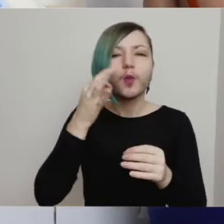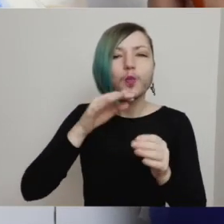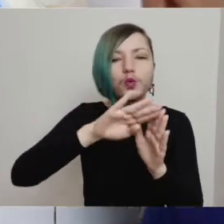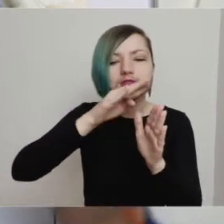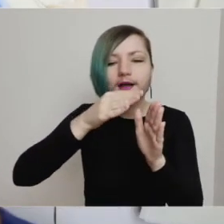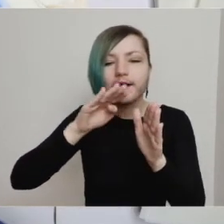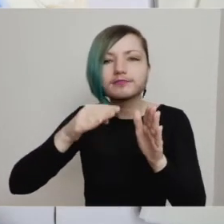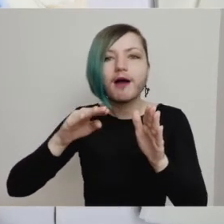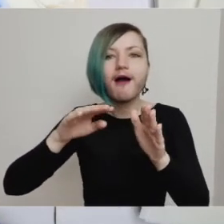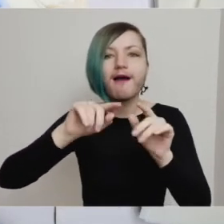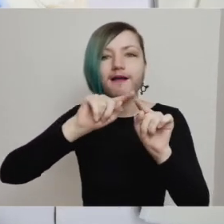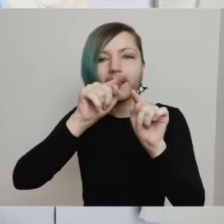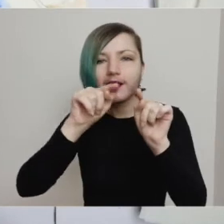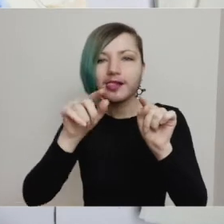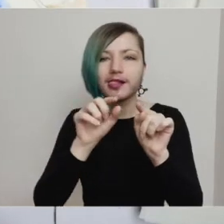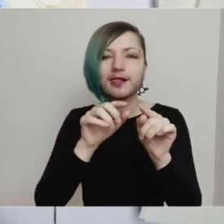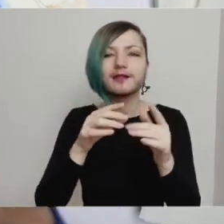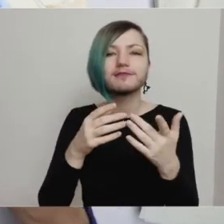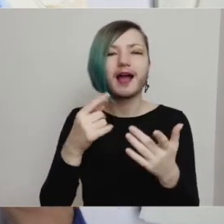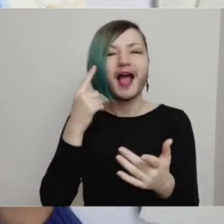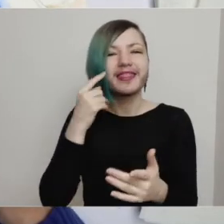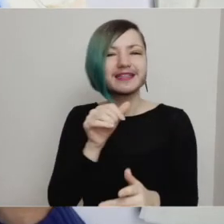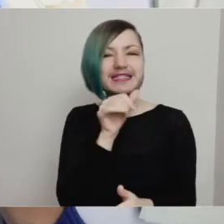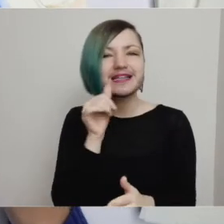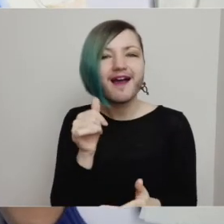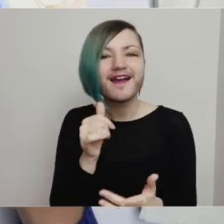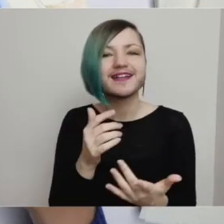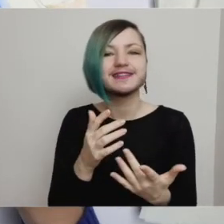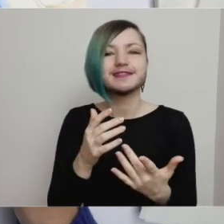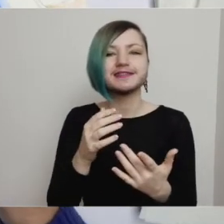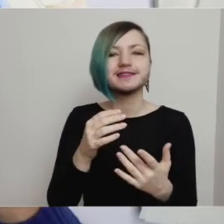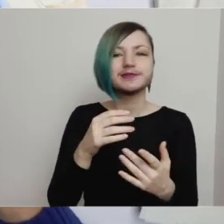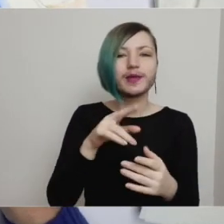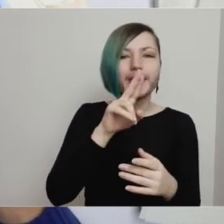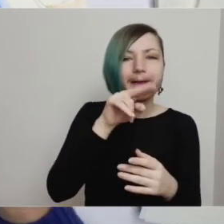I think it's really nice where the paint kind of mixes into other colors